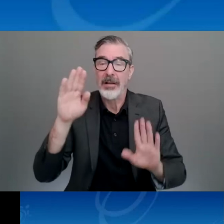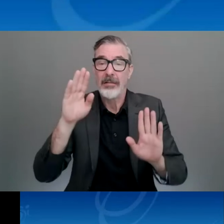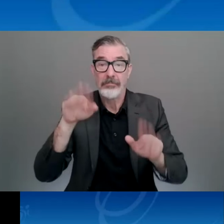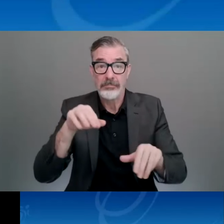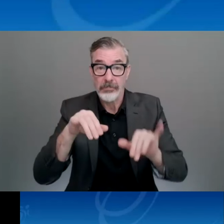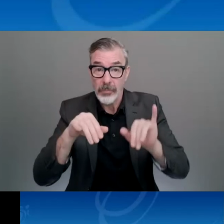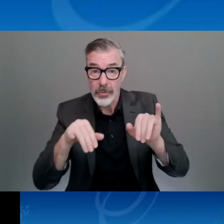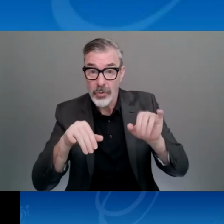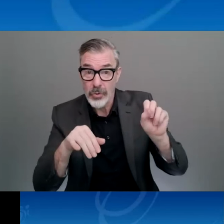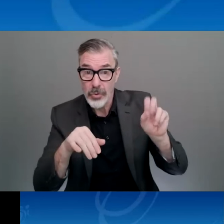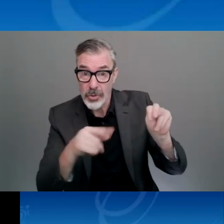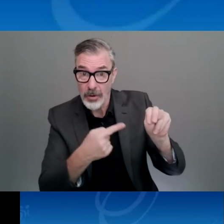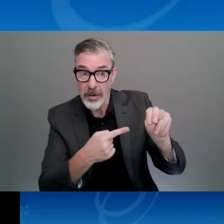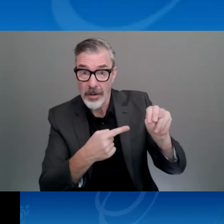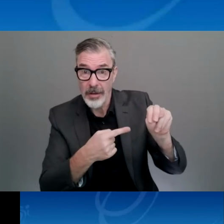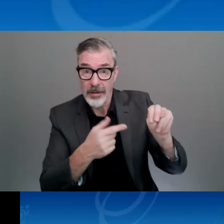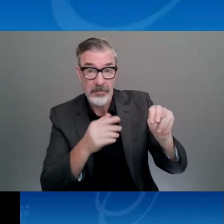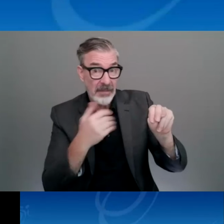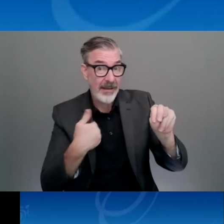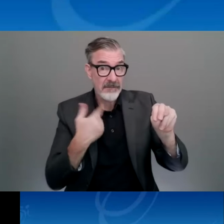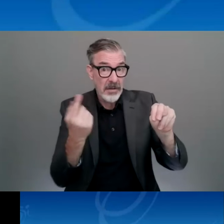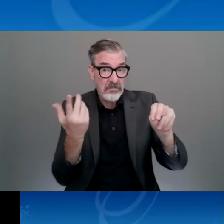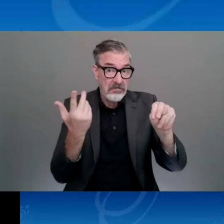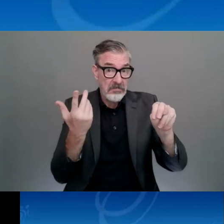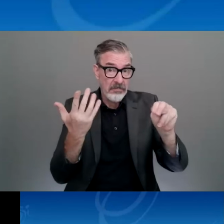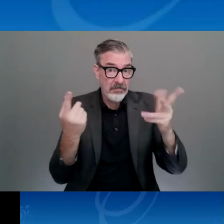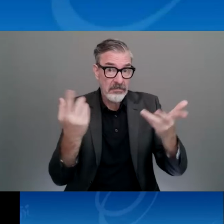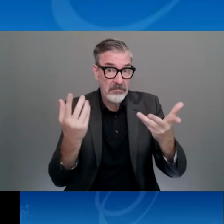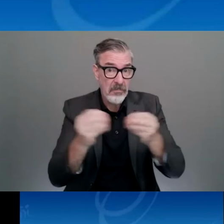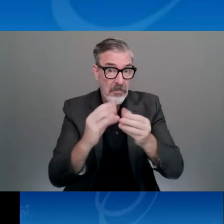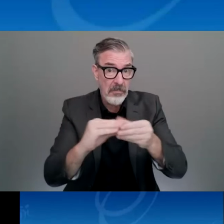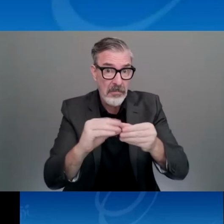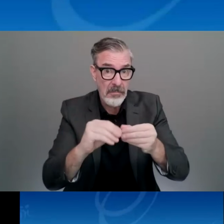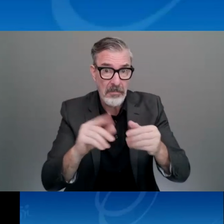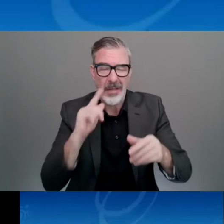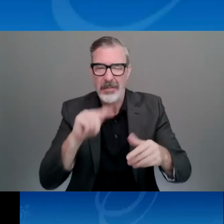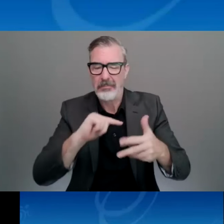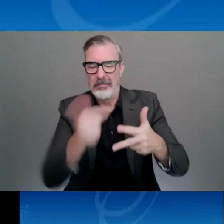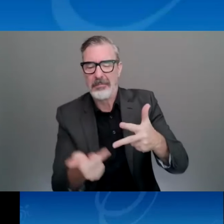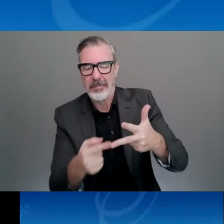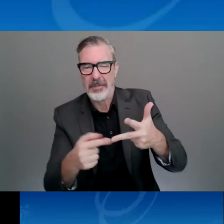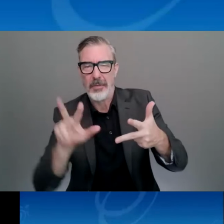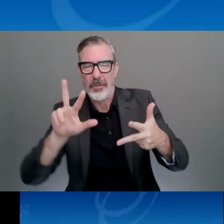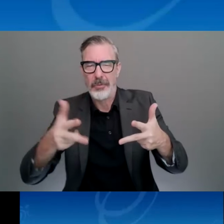then we'll be moving on to question three. Yeah, absolutely. Thank you.